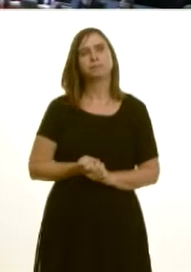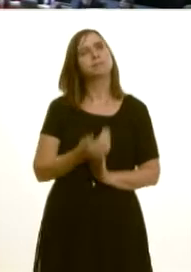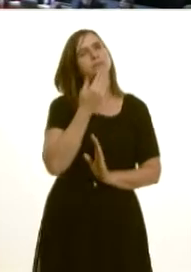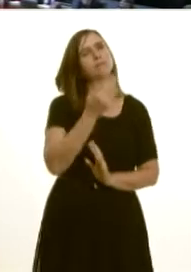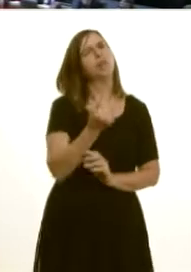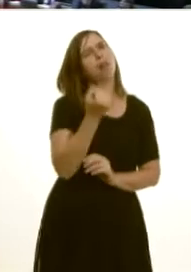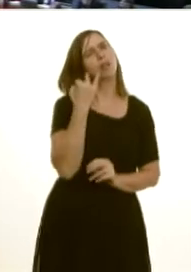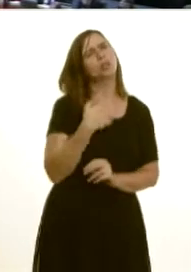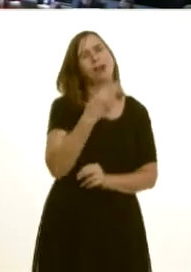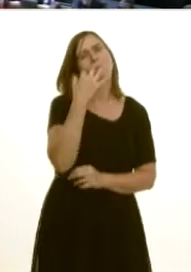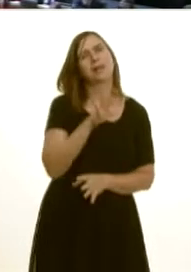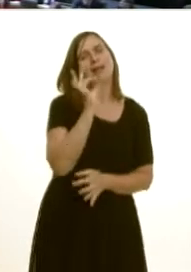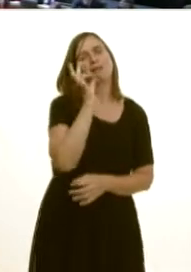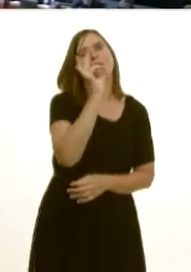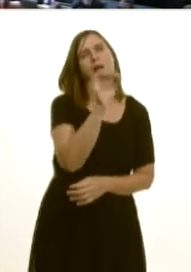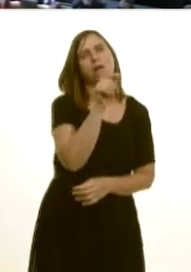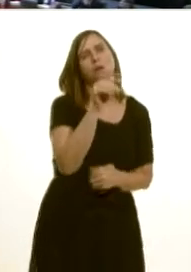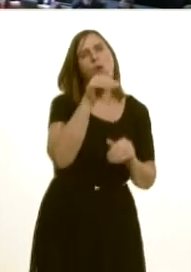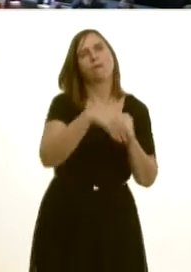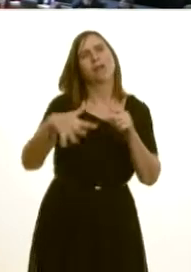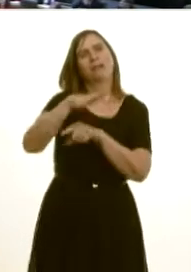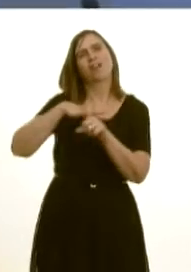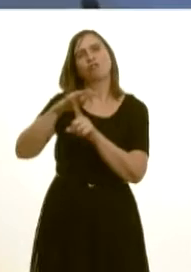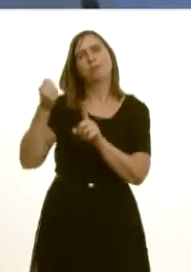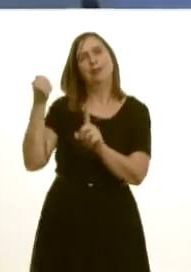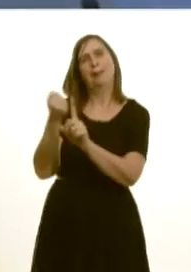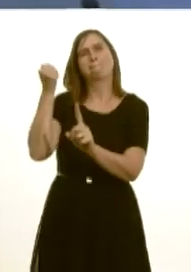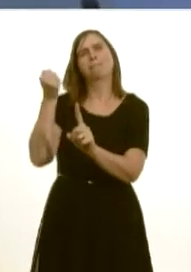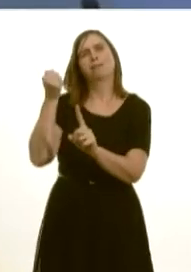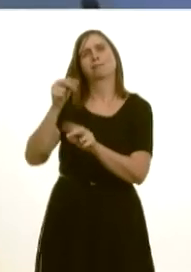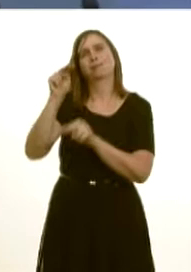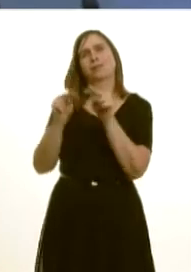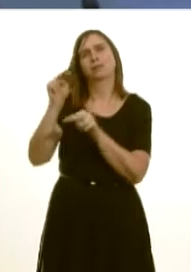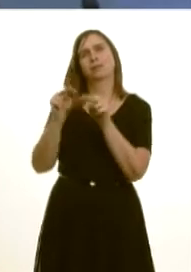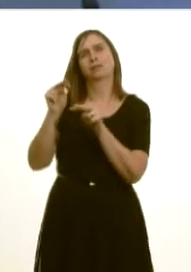you last week about the environmental impact assessment that came out in the budget announcements